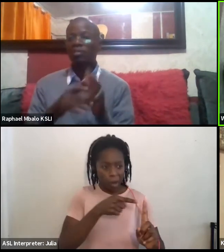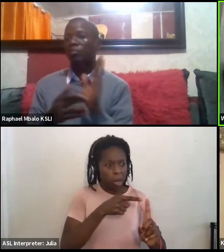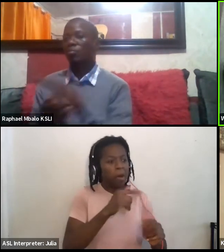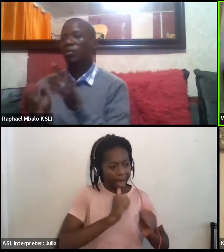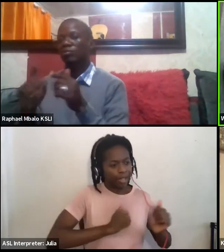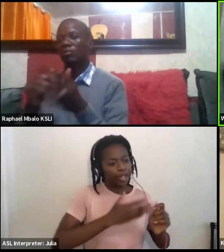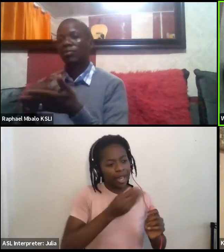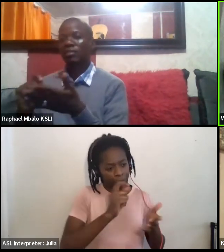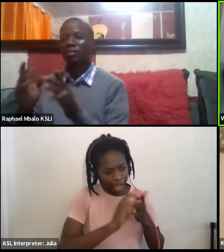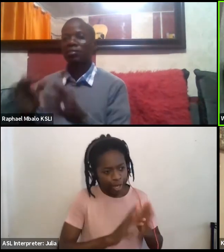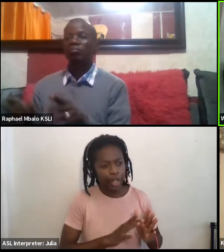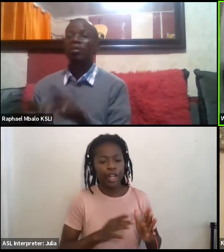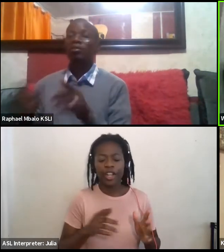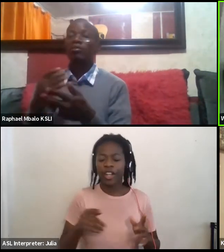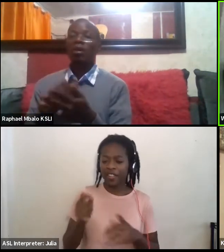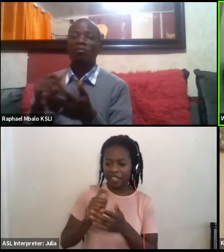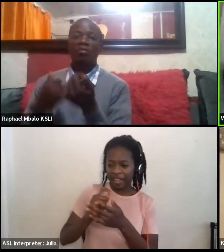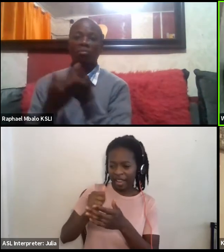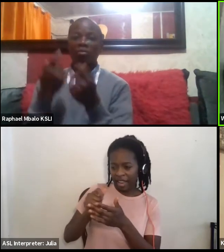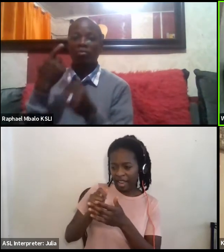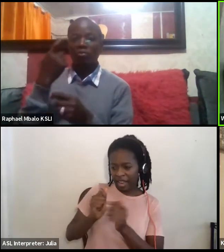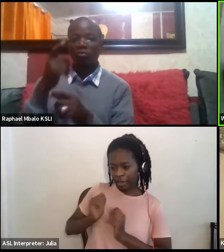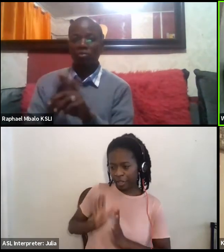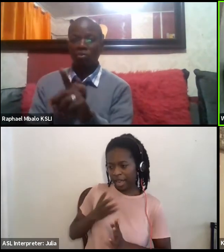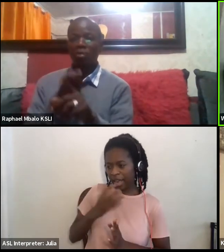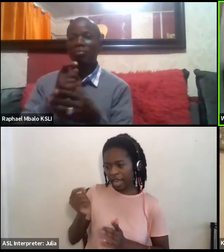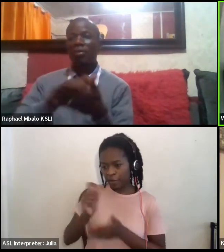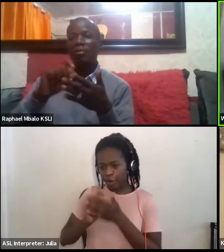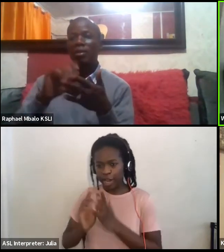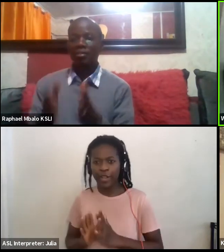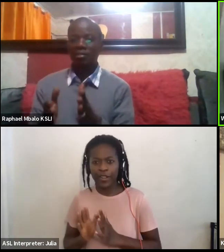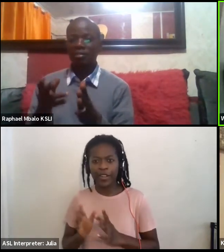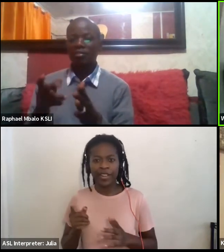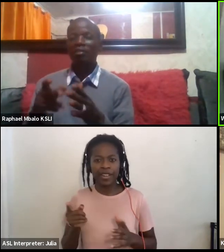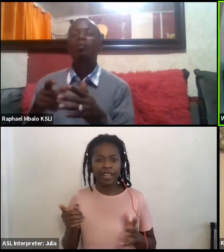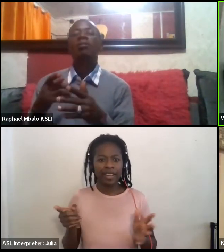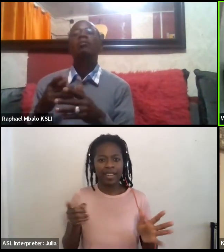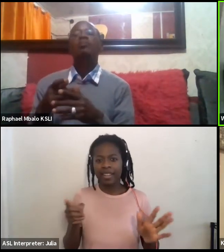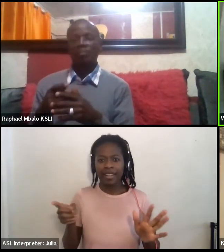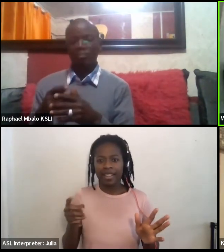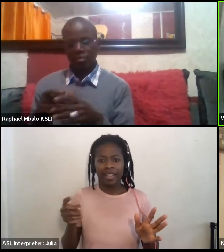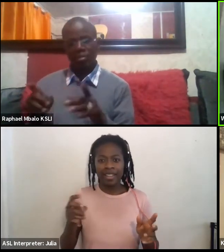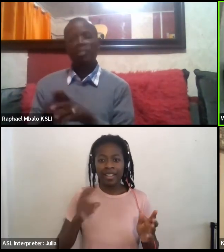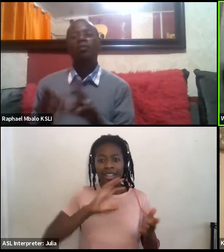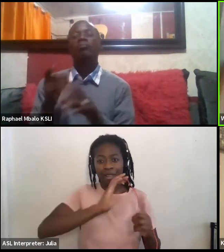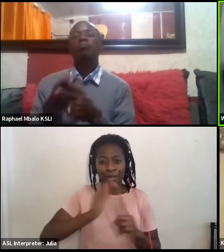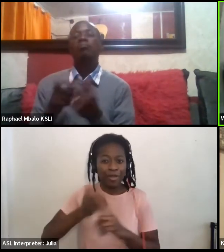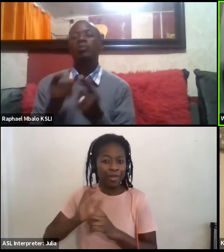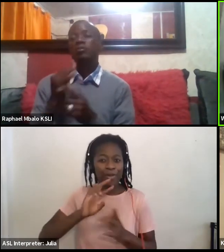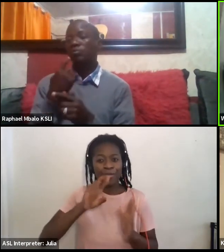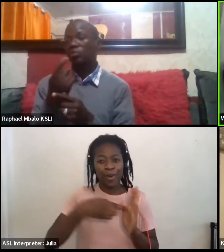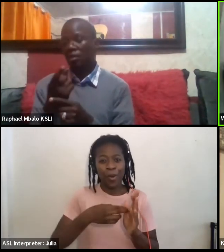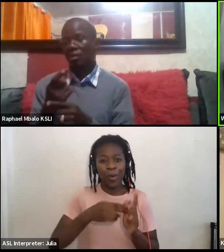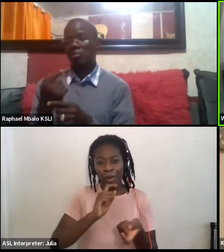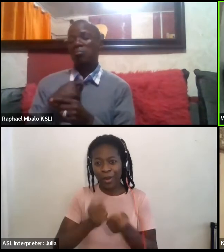they'll just be like, "Me I'm not the writer over here. I'm an actor just like you so maybe ask the director."